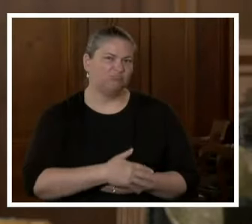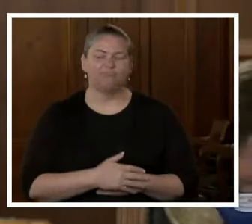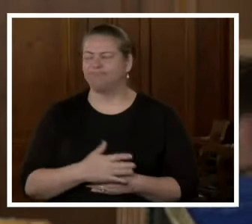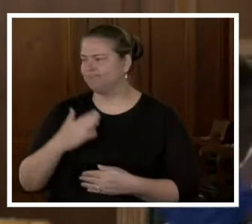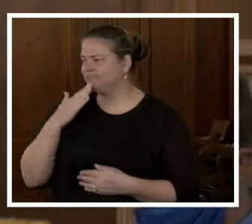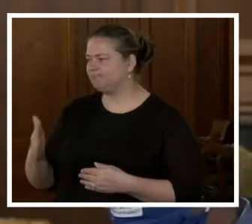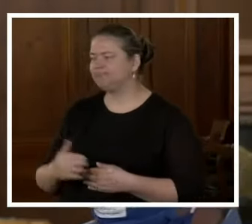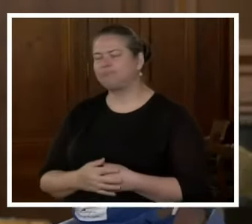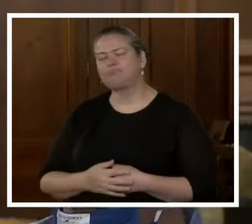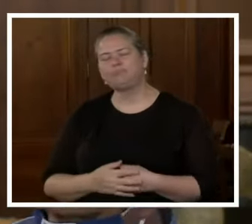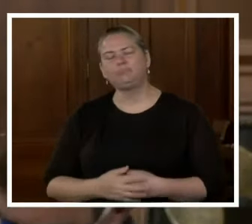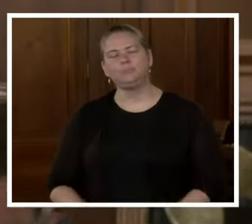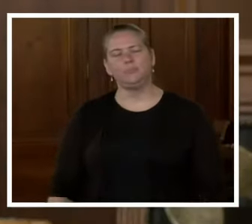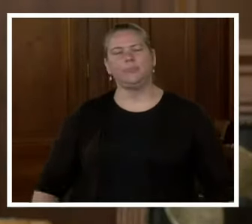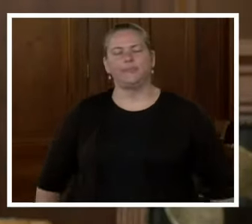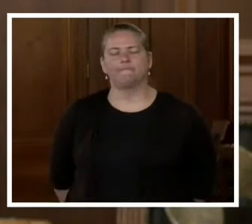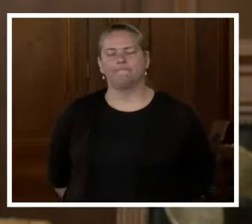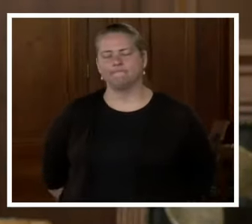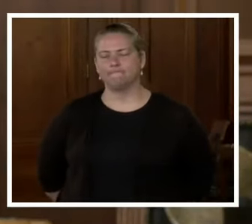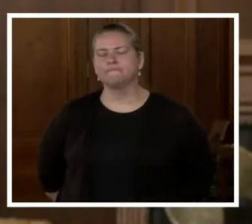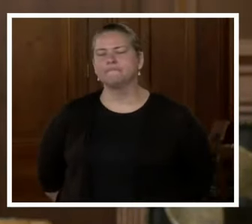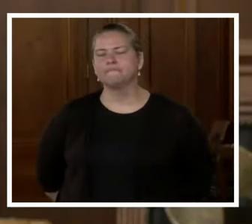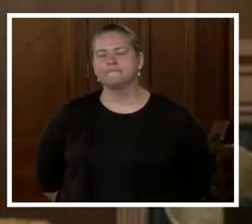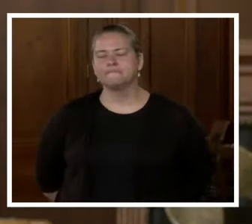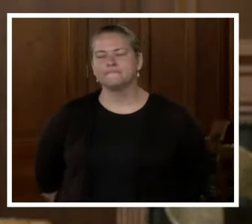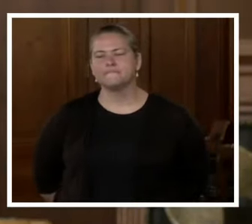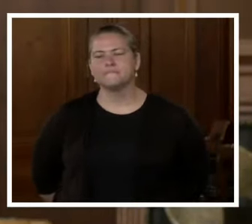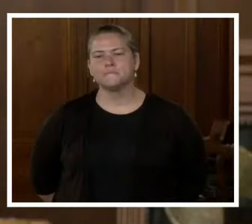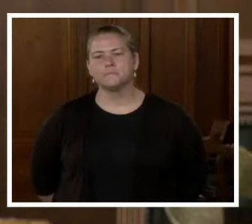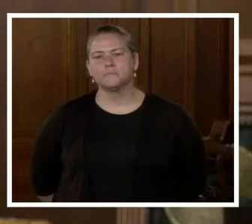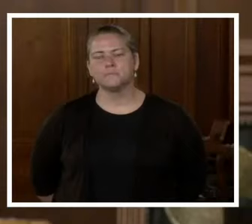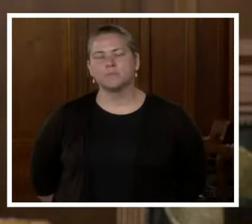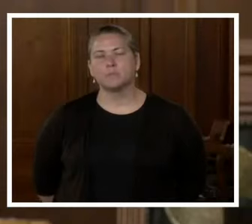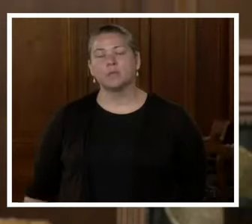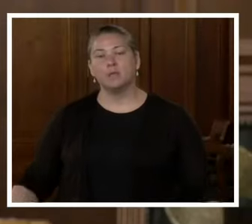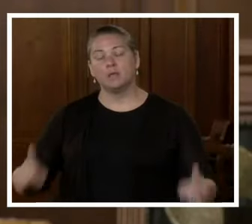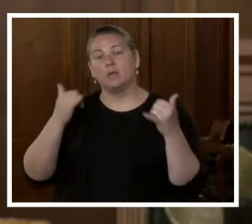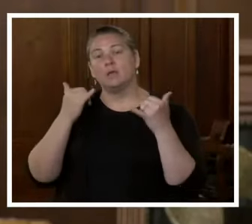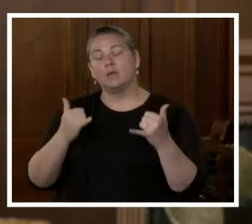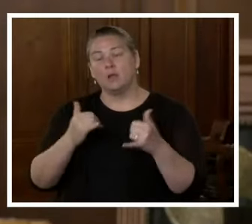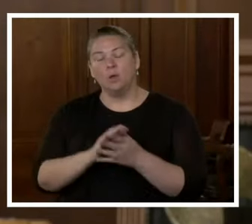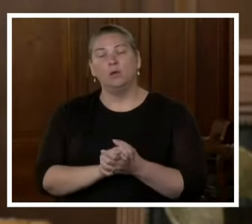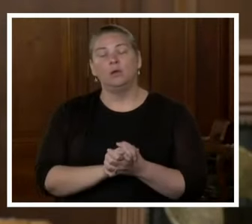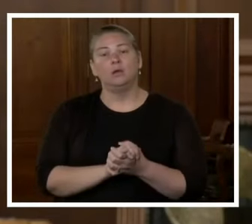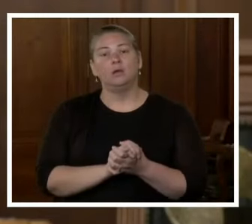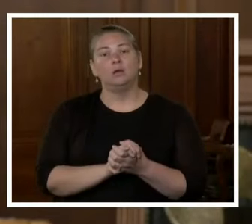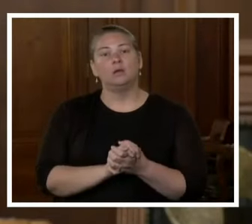LONG-TERM CARE FACILITIES, ERIC FREE LANDER IS GOING GIVE AN UPDATE ON THAT.